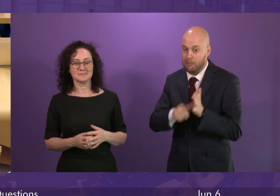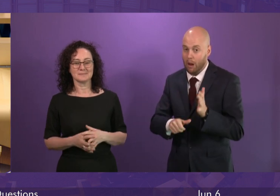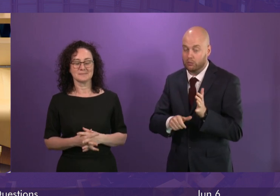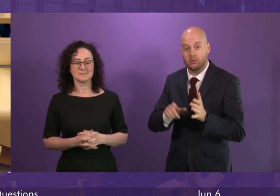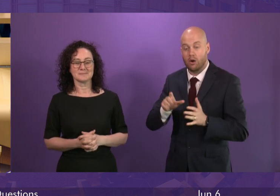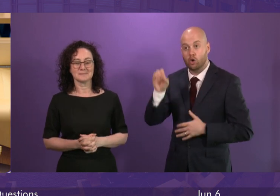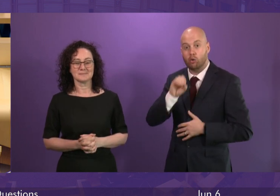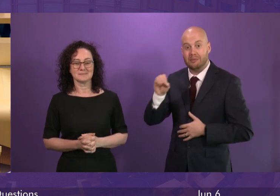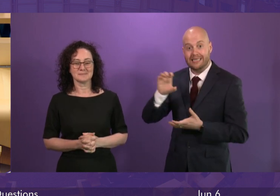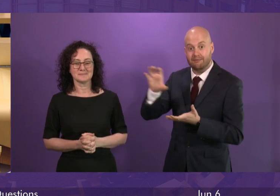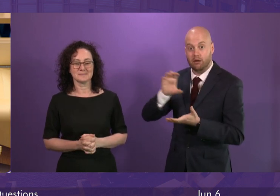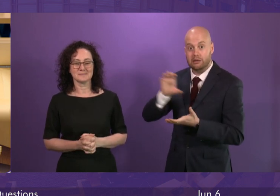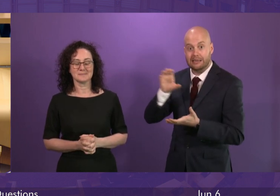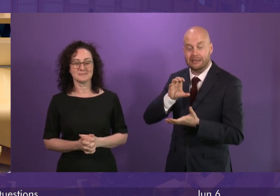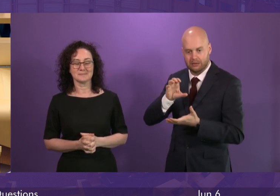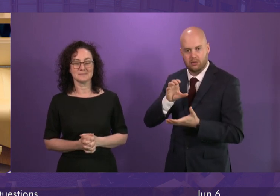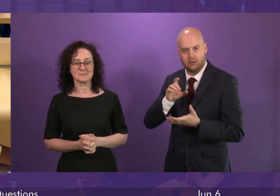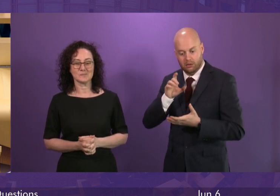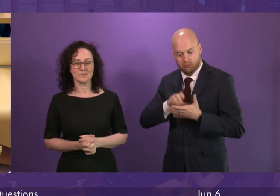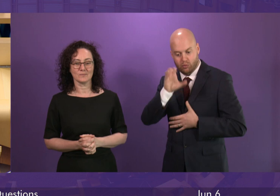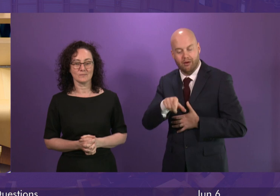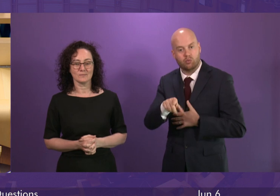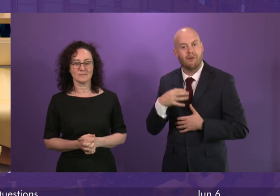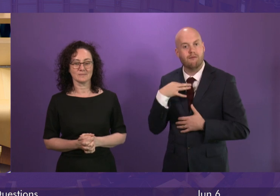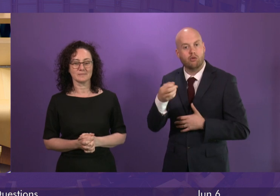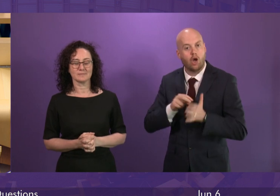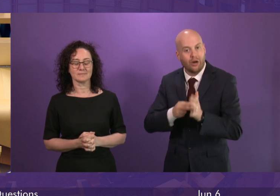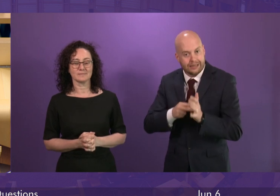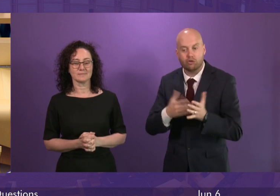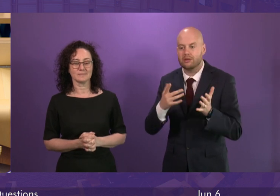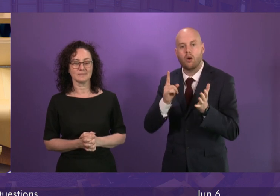from voluntary organisations and local authorities across Scotland. Given that that could lead